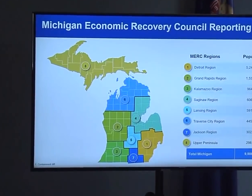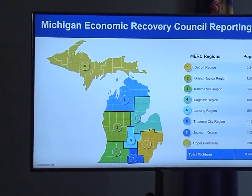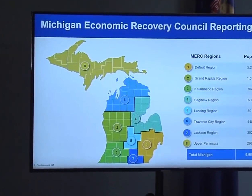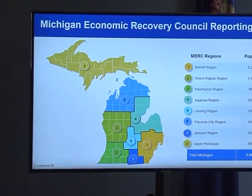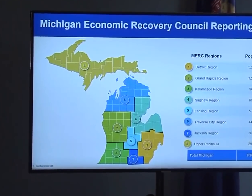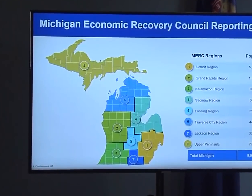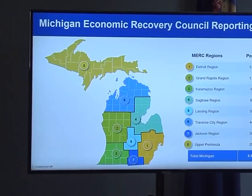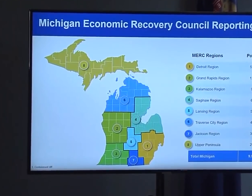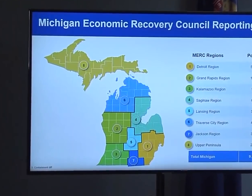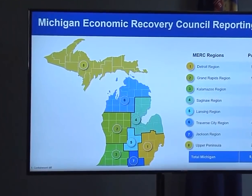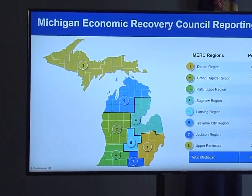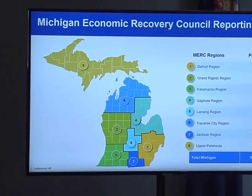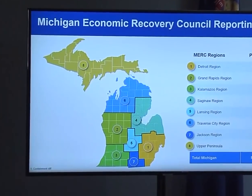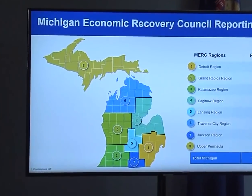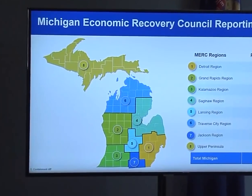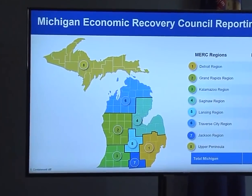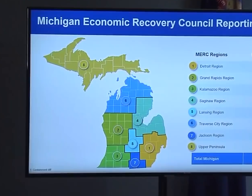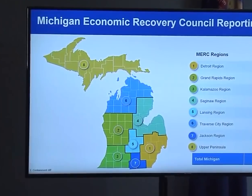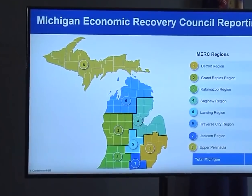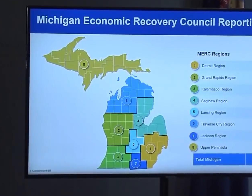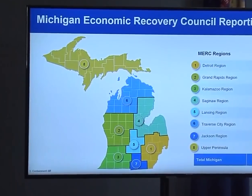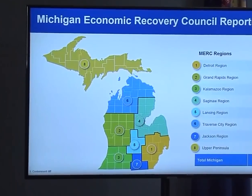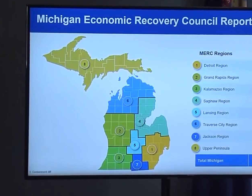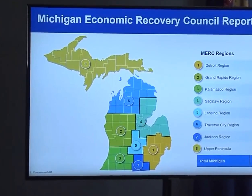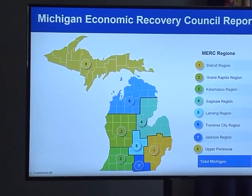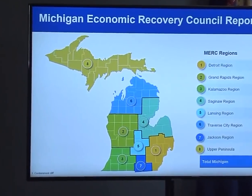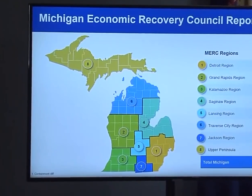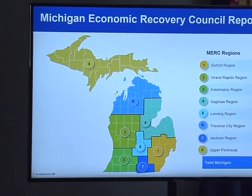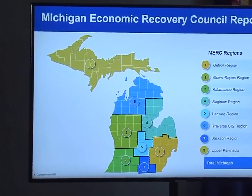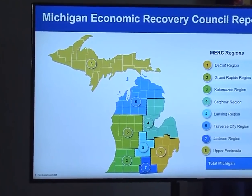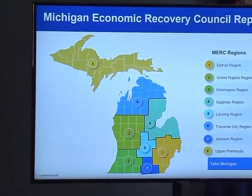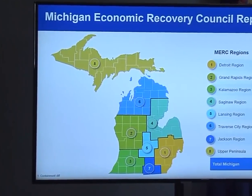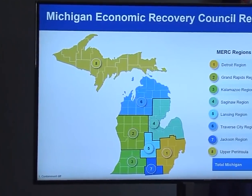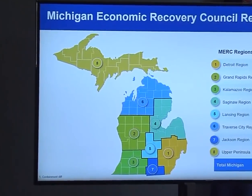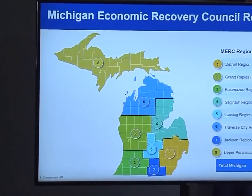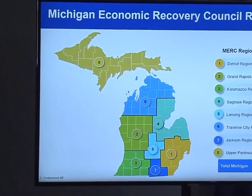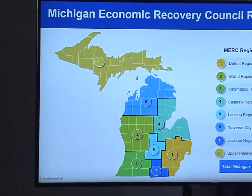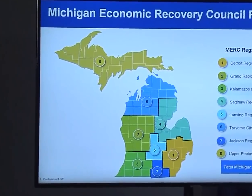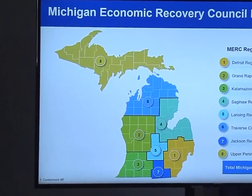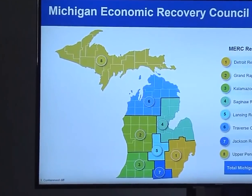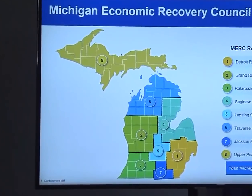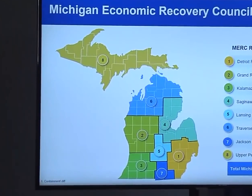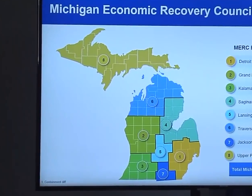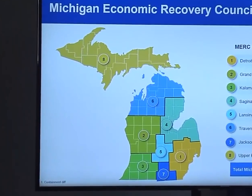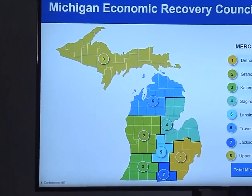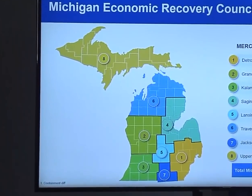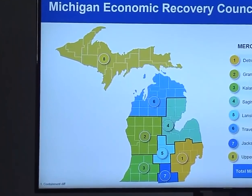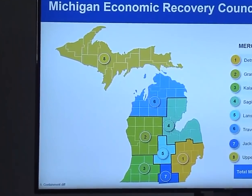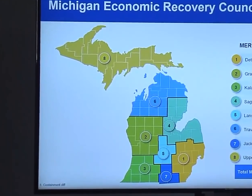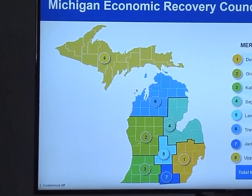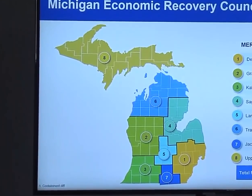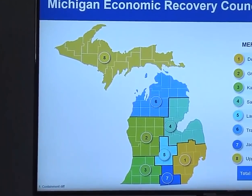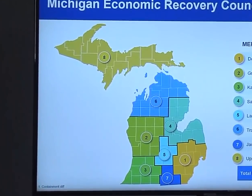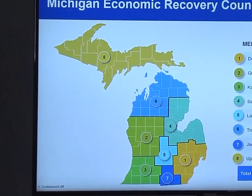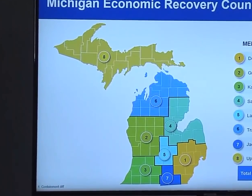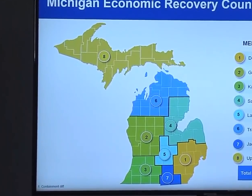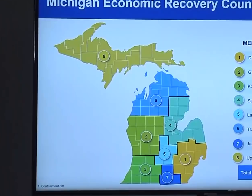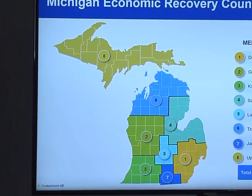THE ILLNESS. WE HAVE BROKEN THE STATE INTO EIGHT REGIONS.